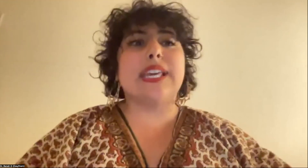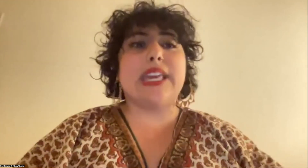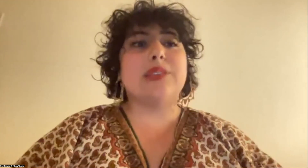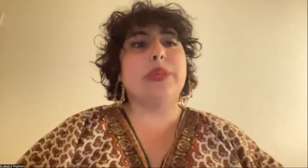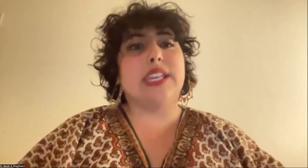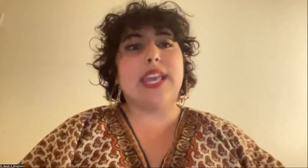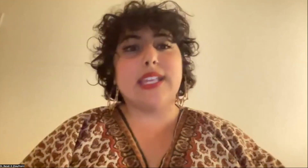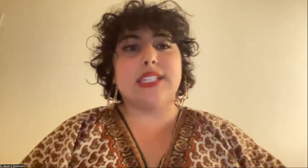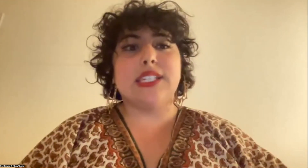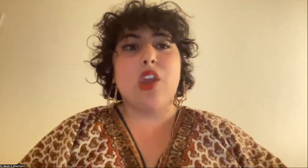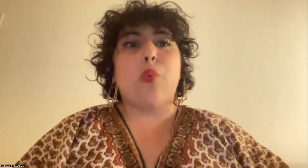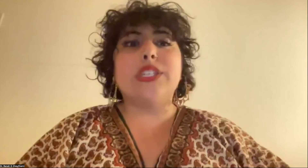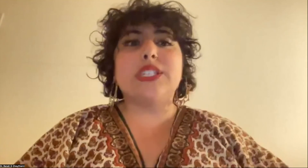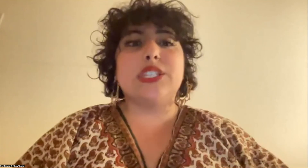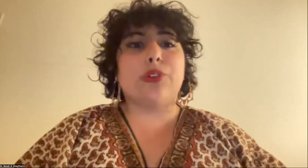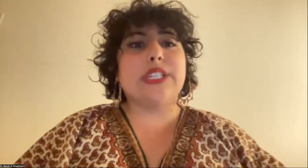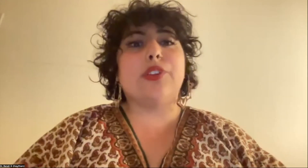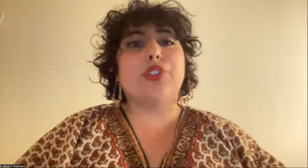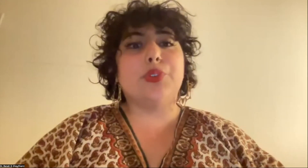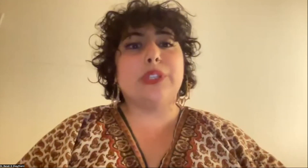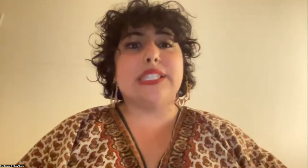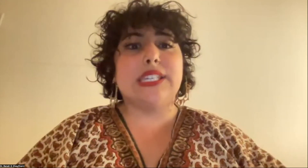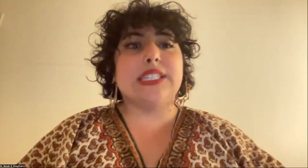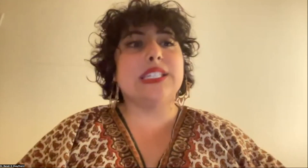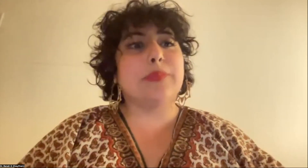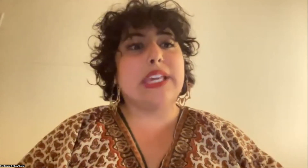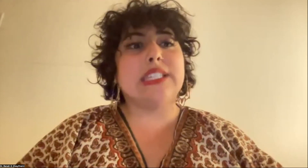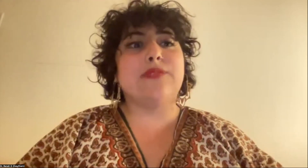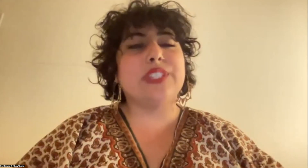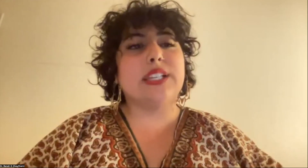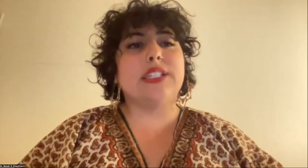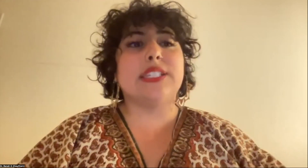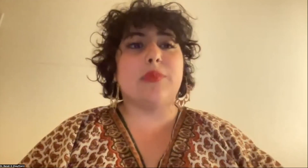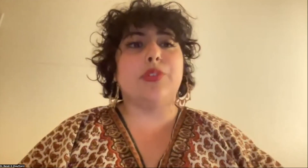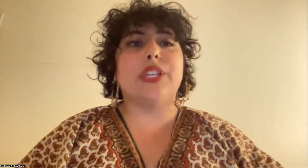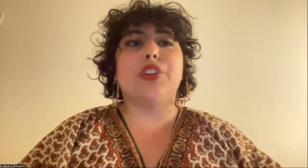the gaze begin and end? What does the storyteller do when zhe is displaced, physically disabled and